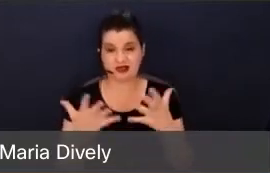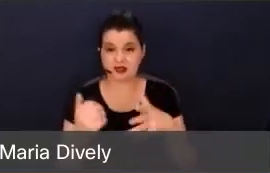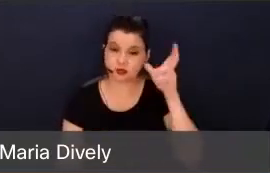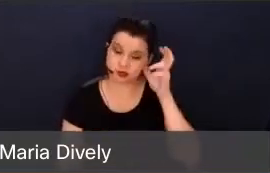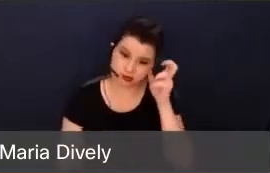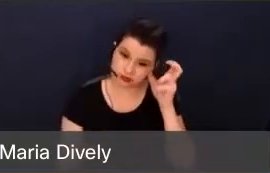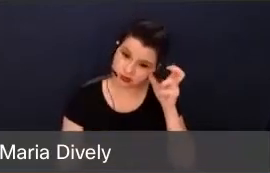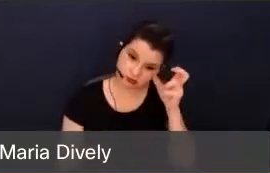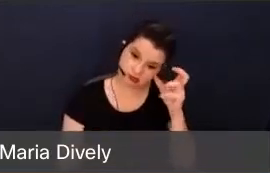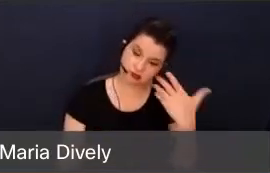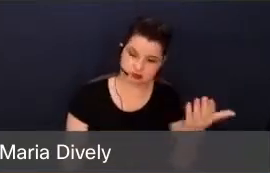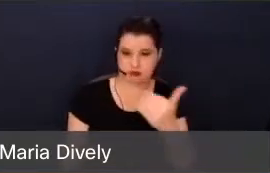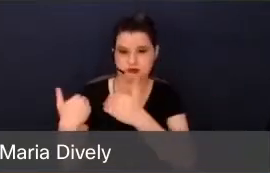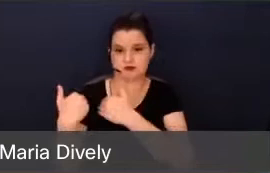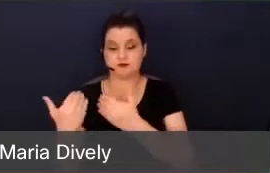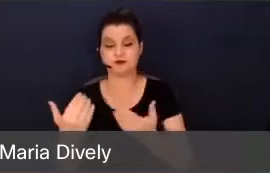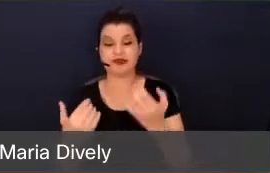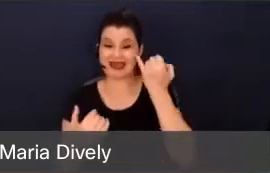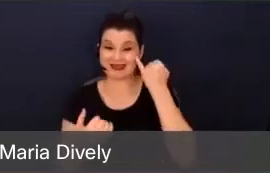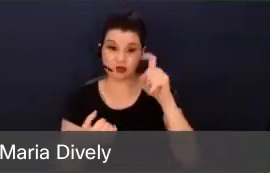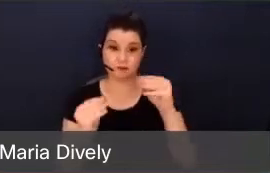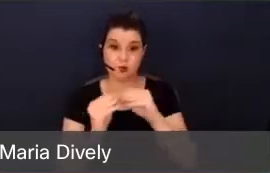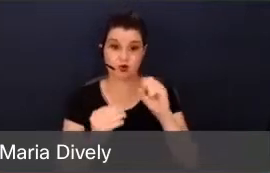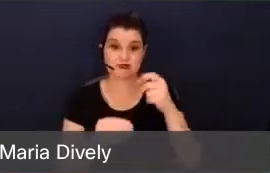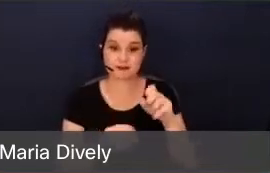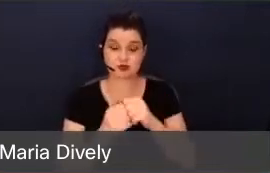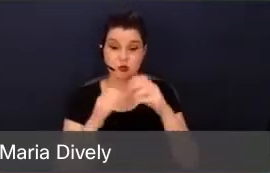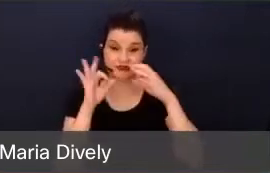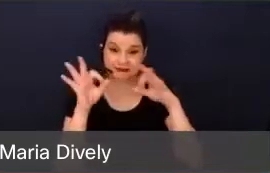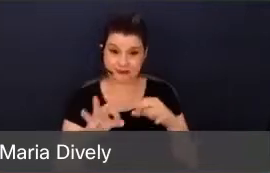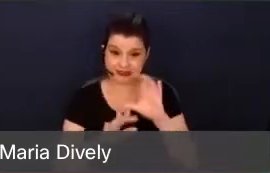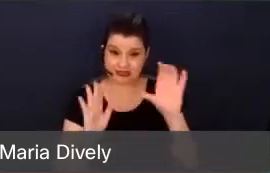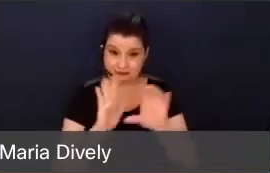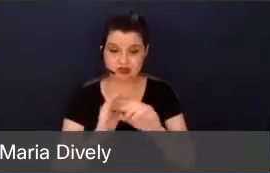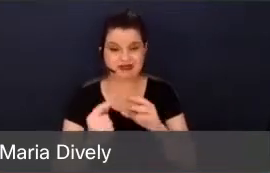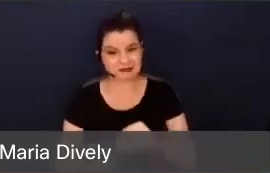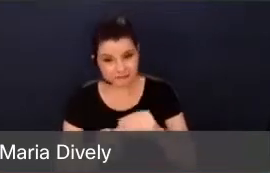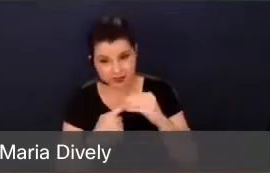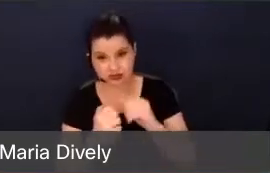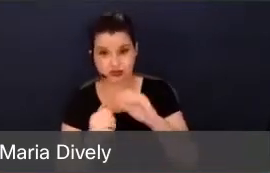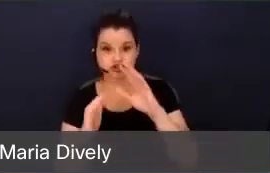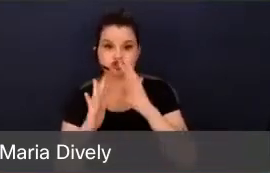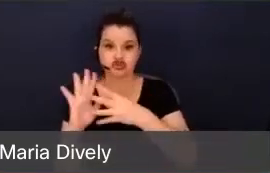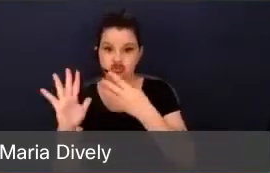Uh, If you need more space to explain the image, especially if it's a chart or a graph, uh,